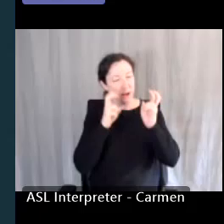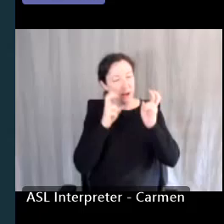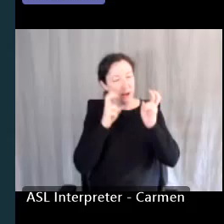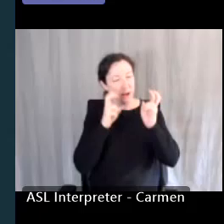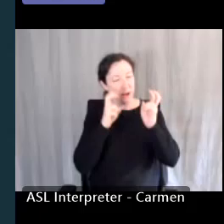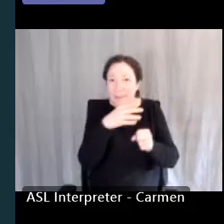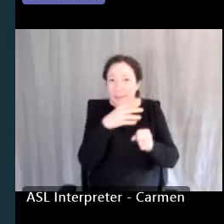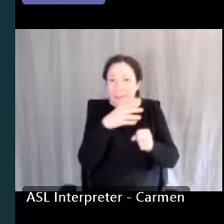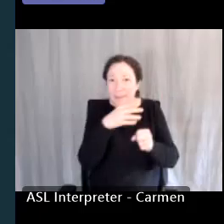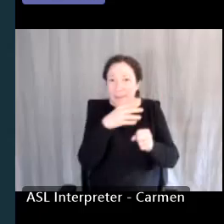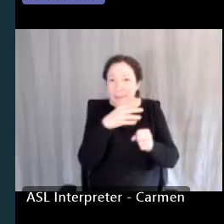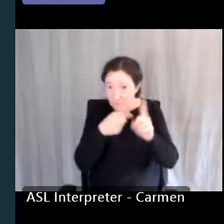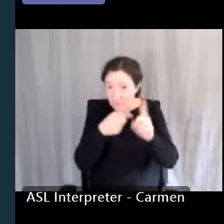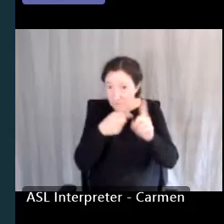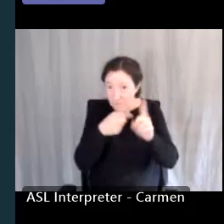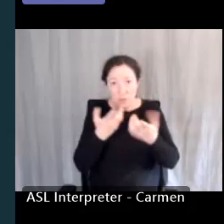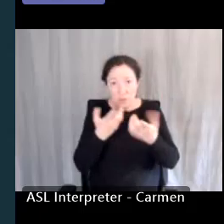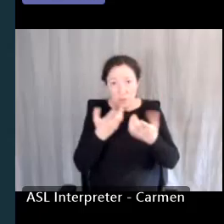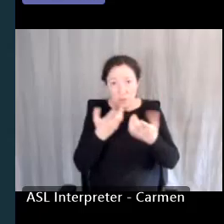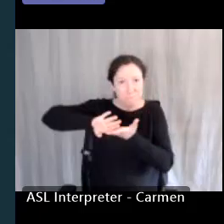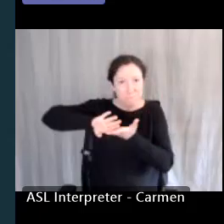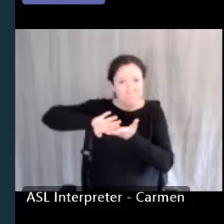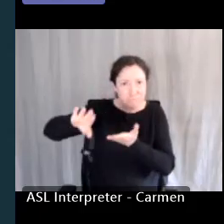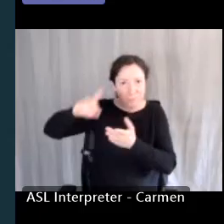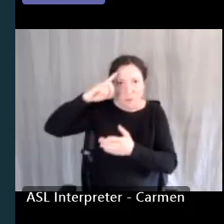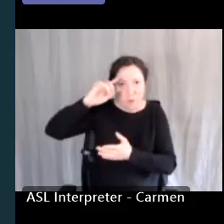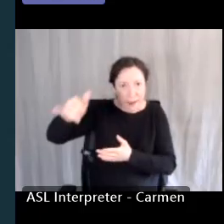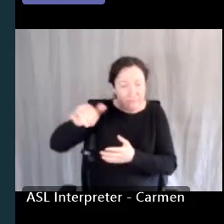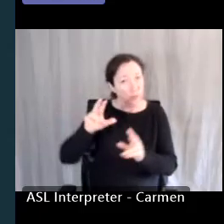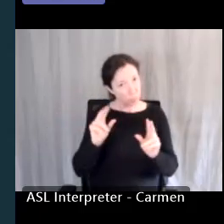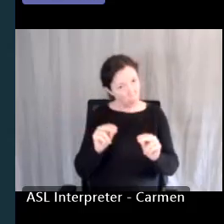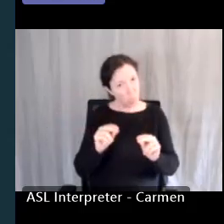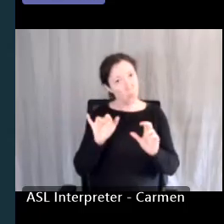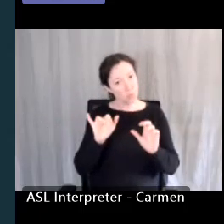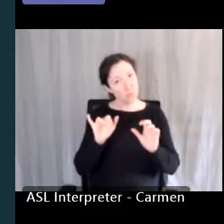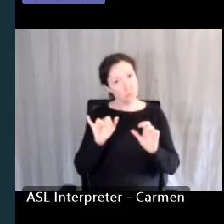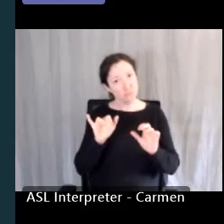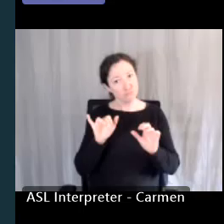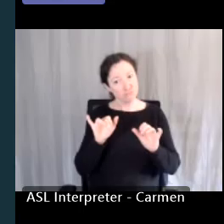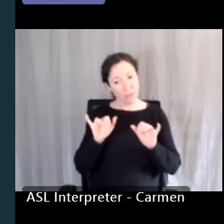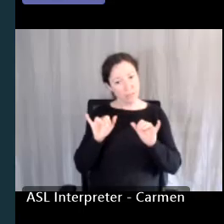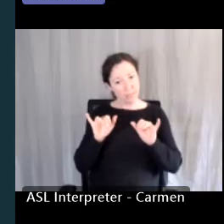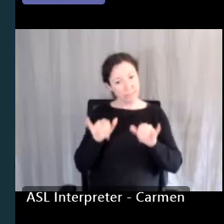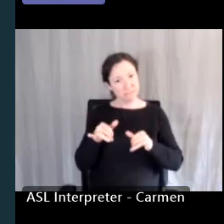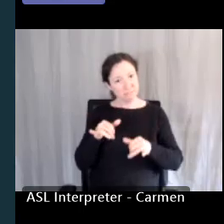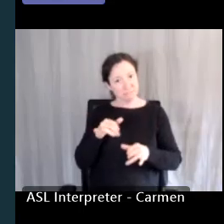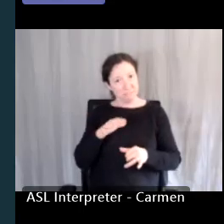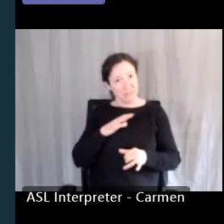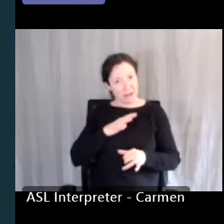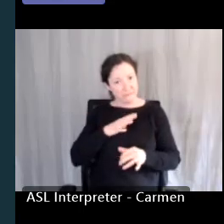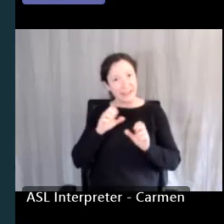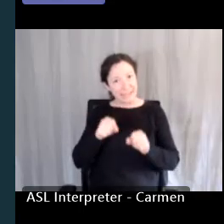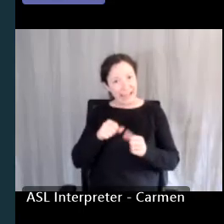You wanna create harmony and balance so that you can experience dolce vita. You know, you want to be able to have birthday cake every now and then